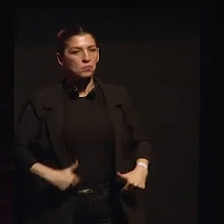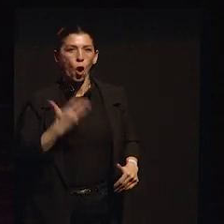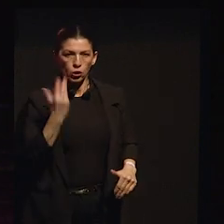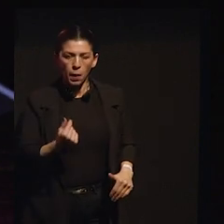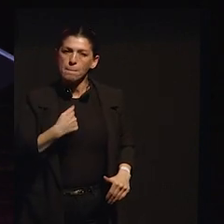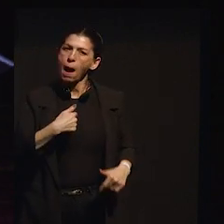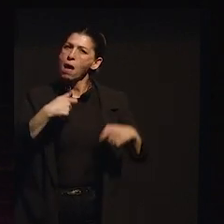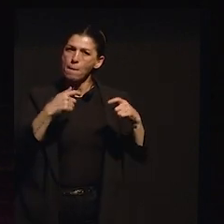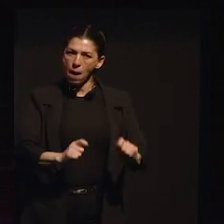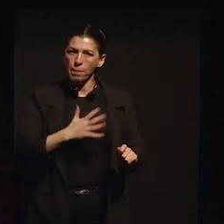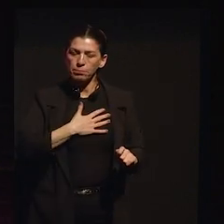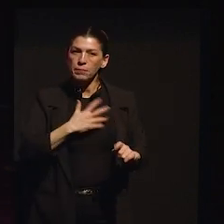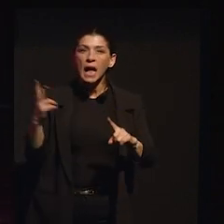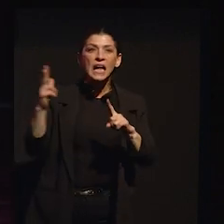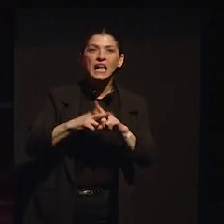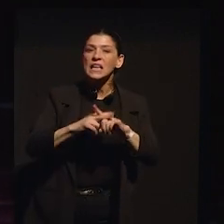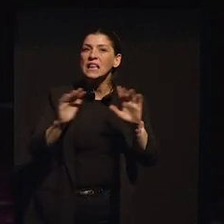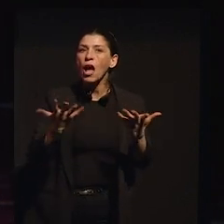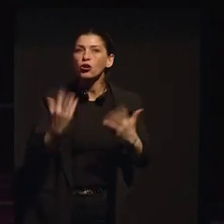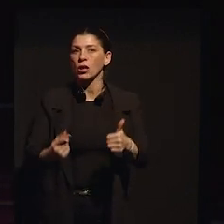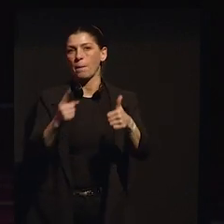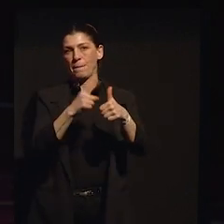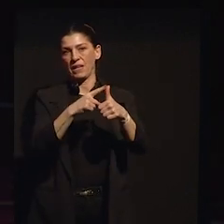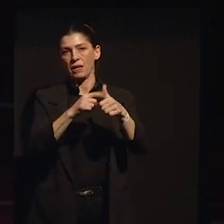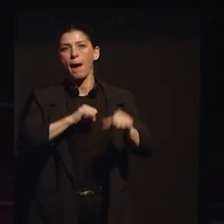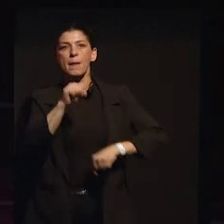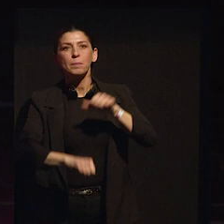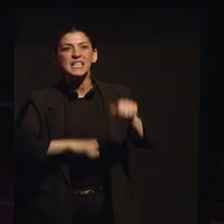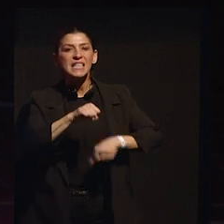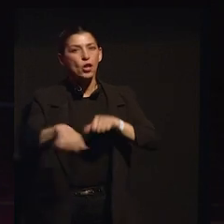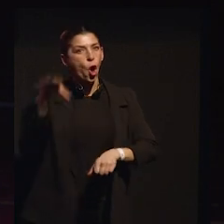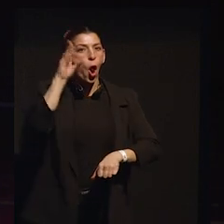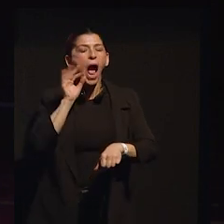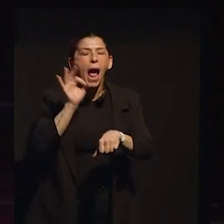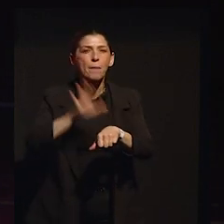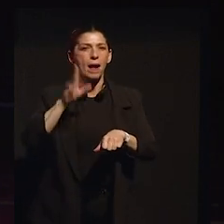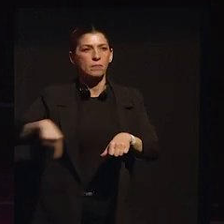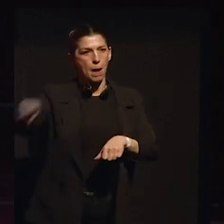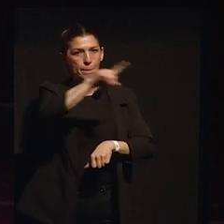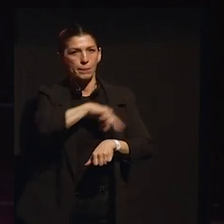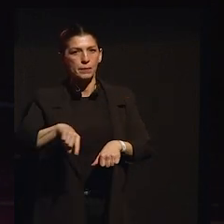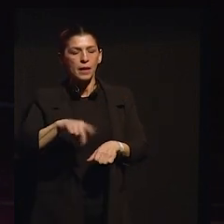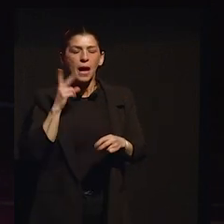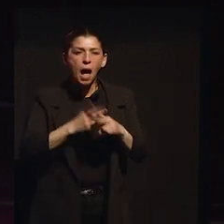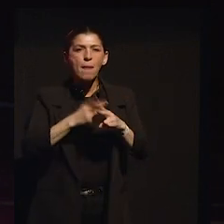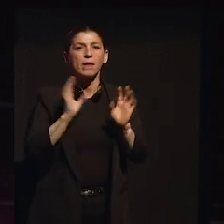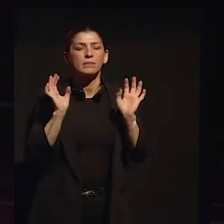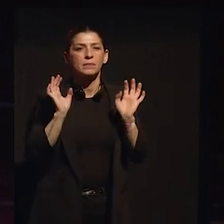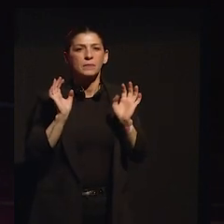how can you participate? One; you can learn cycling at once. Start boiling the cauldron now. If you think